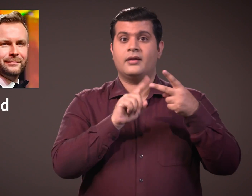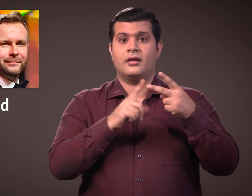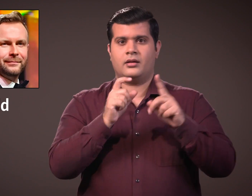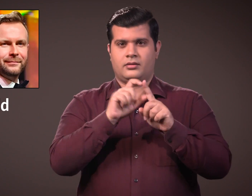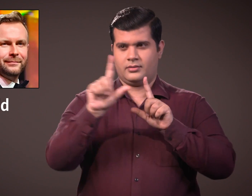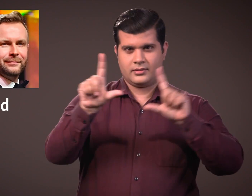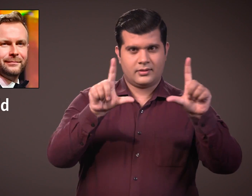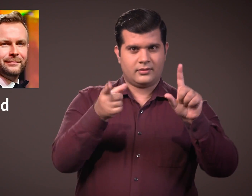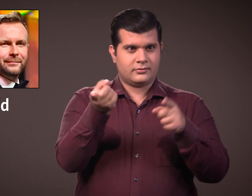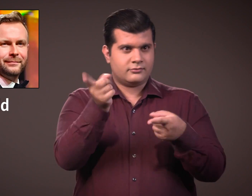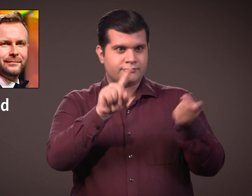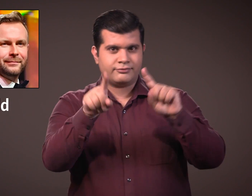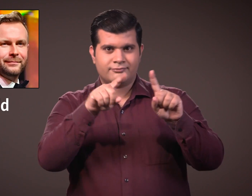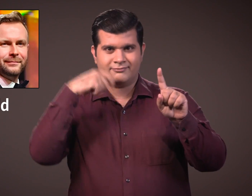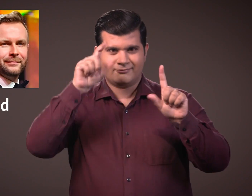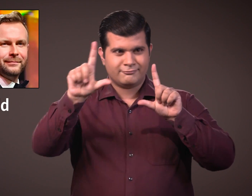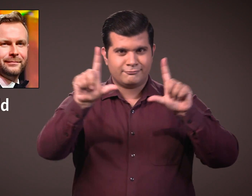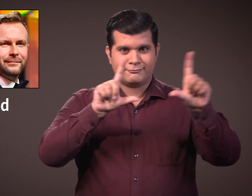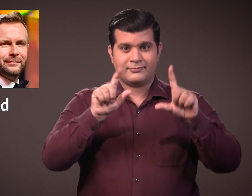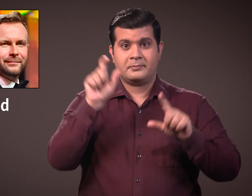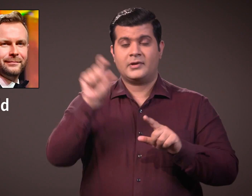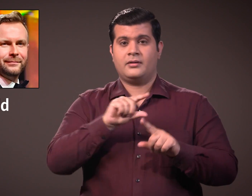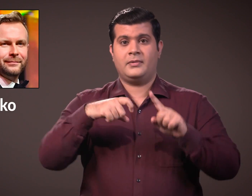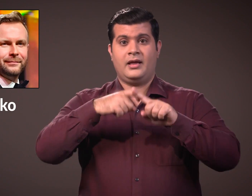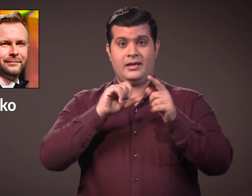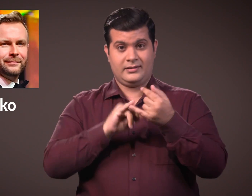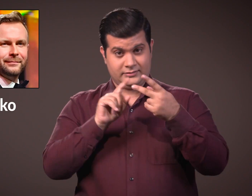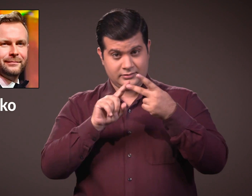Director Klim Shipenko